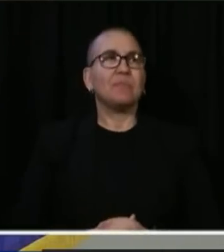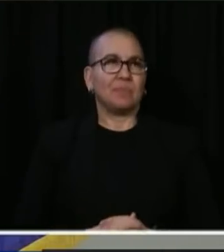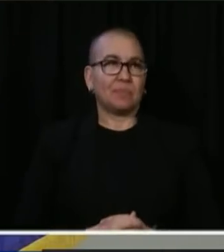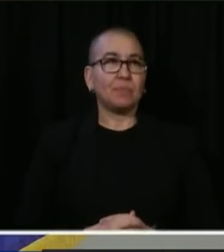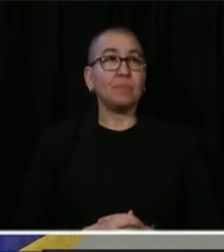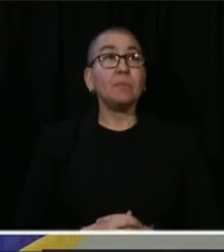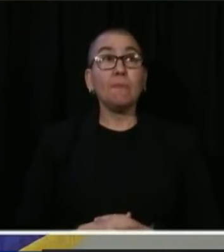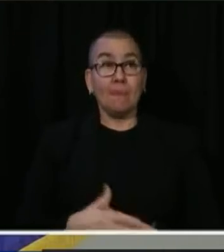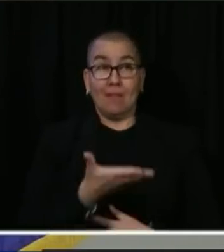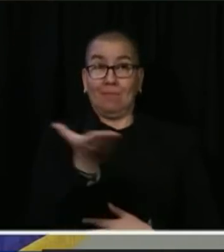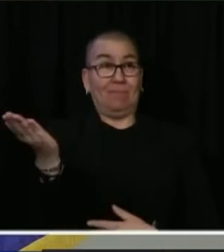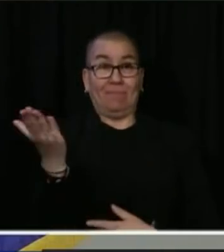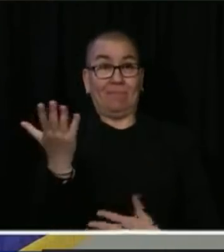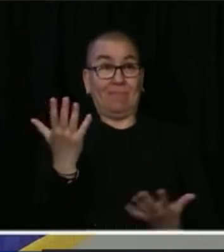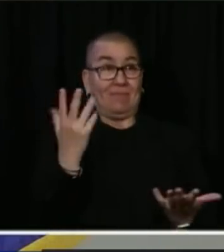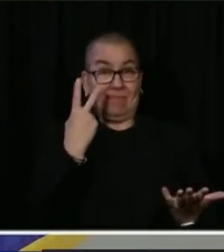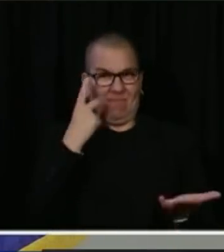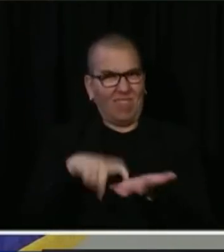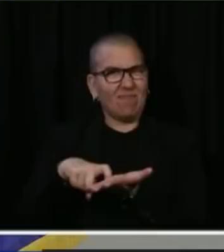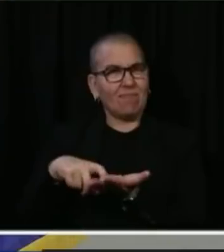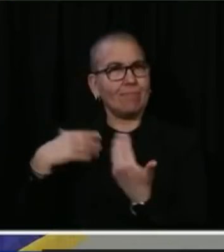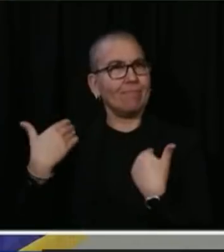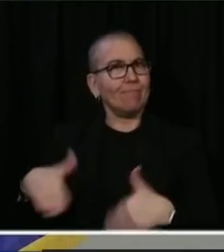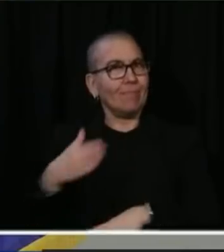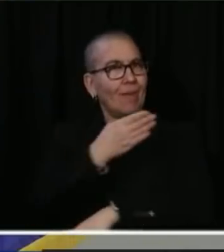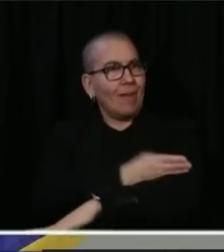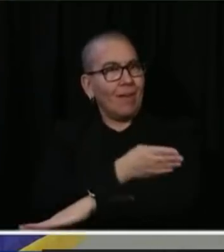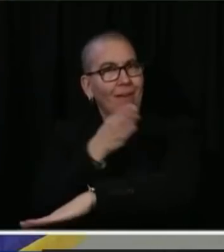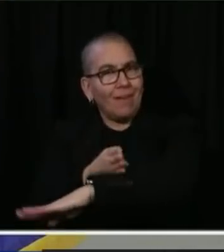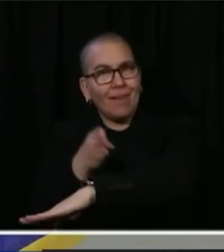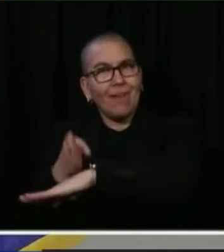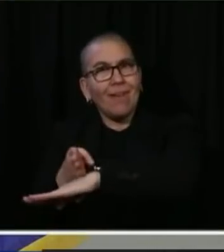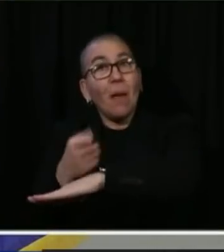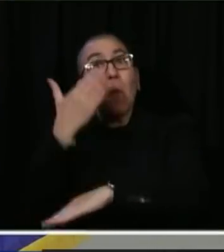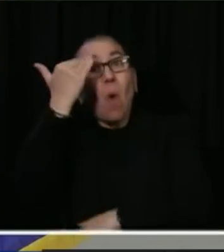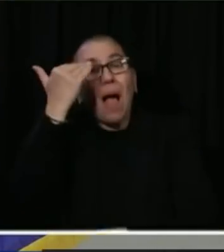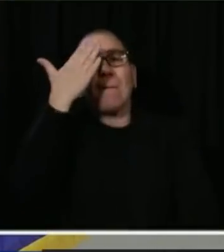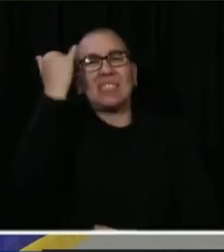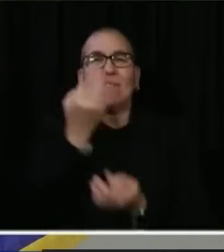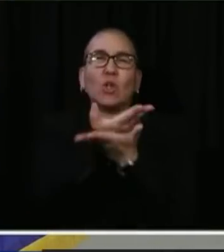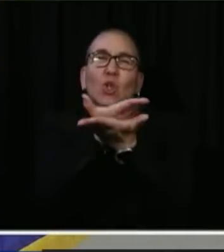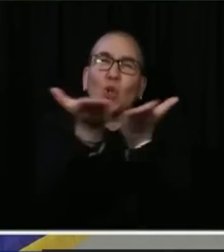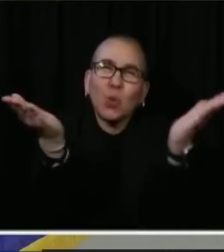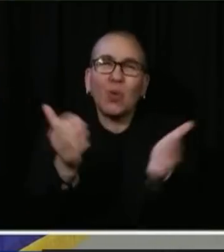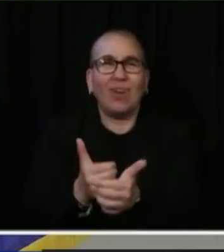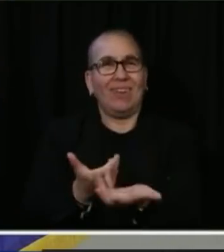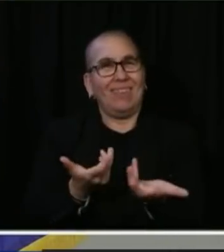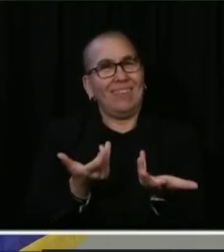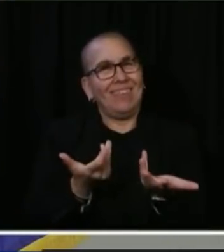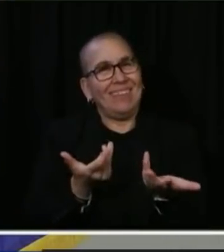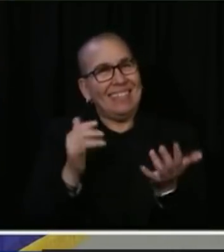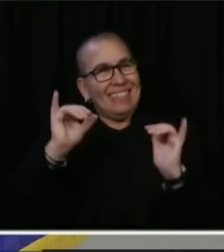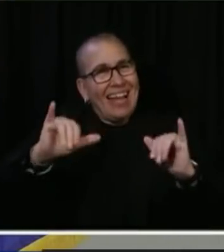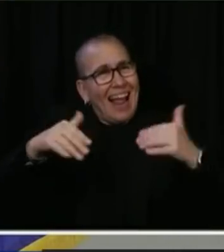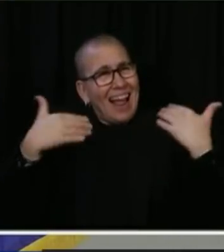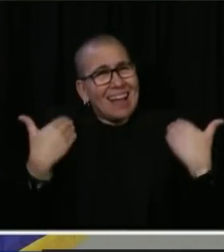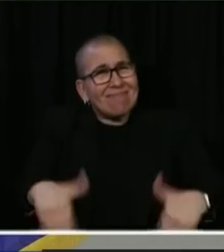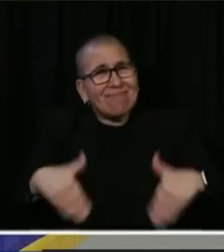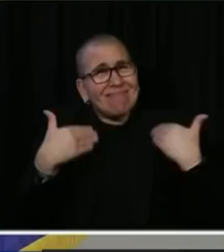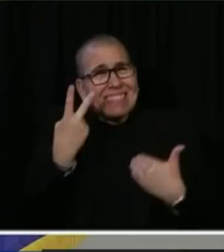AND DECEMBER ANTIQUATED INTO A